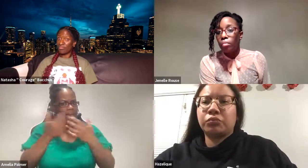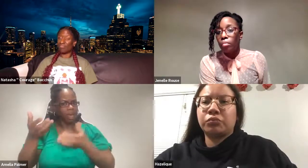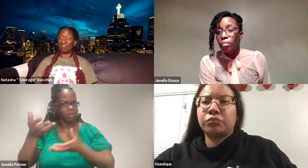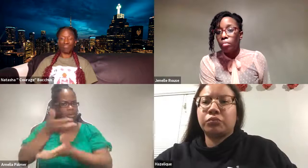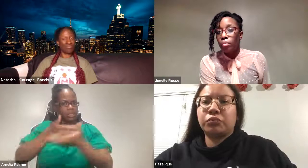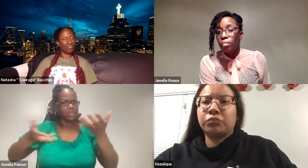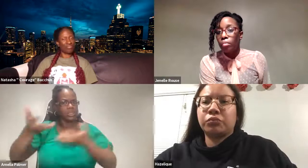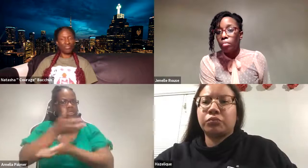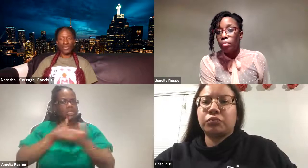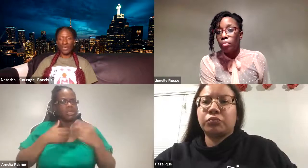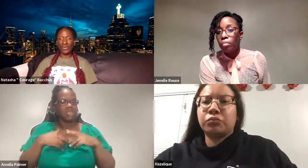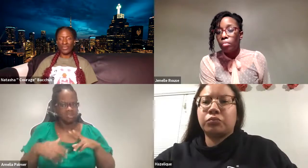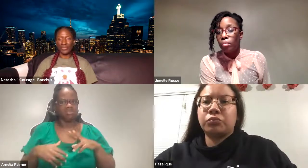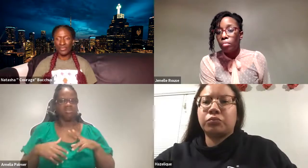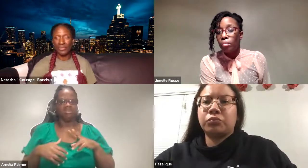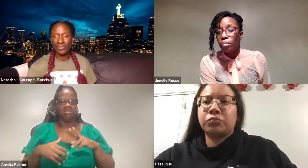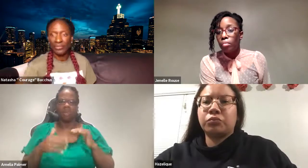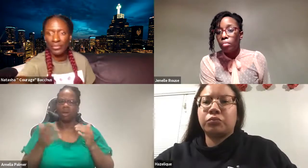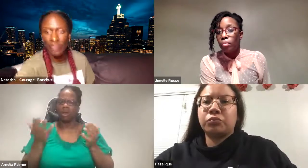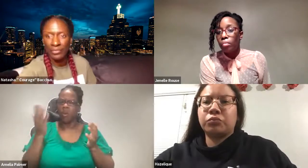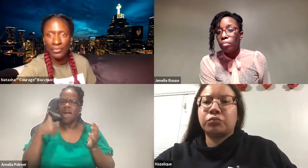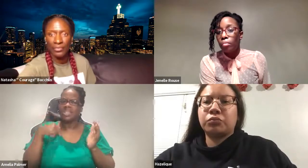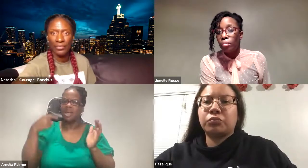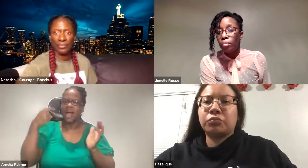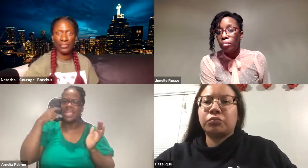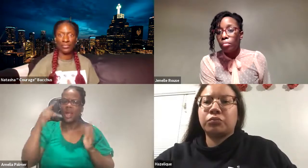me that they do use sign language, that there is indigenous sign language i was very taken aback.